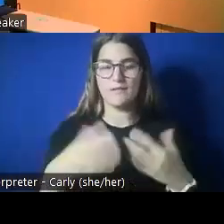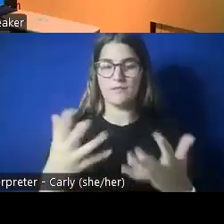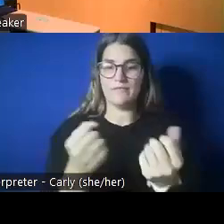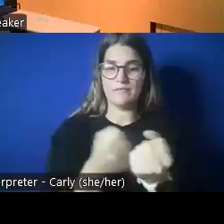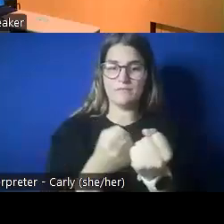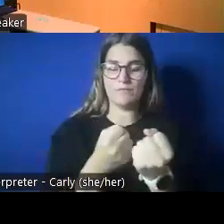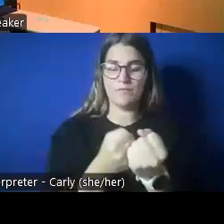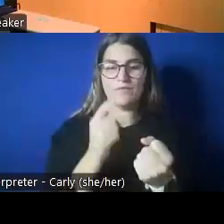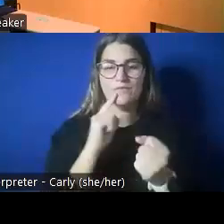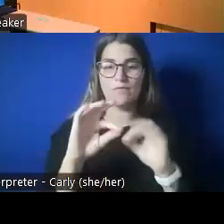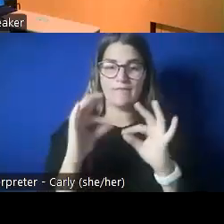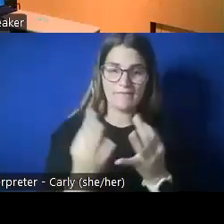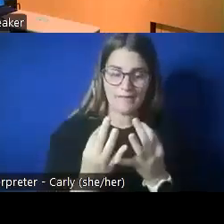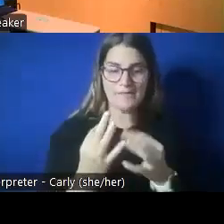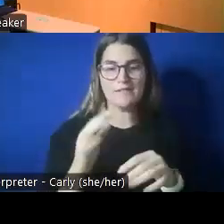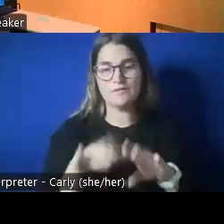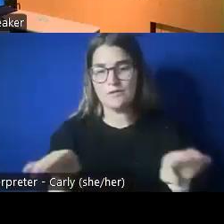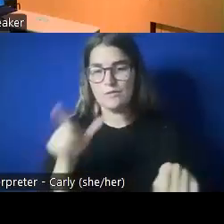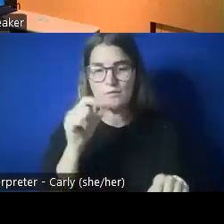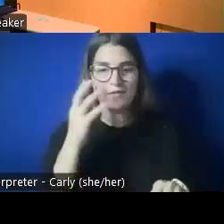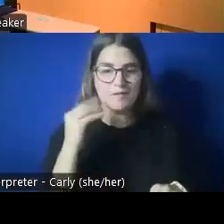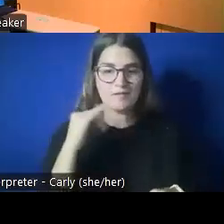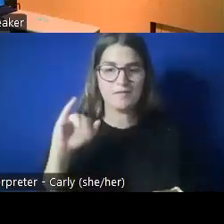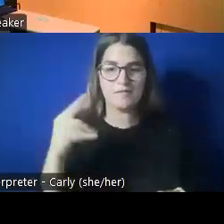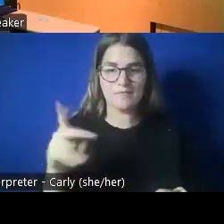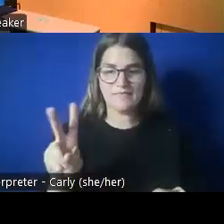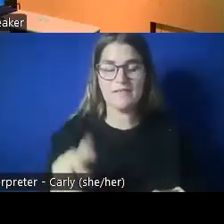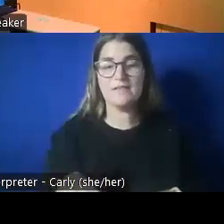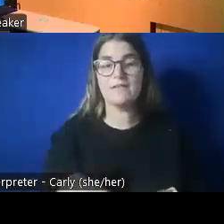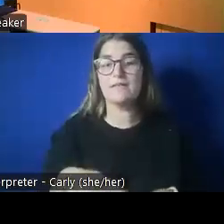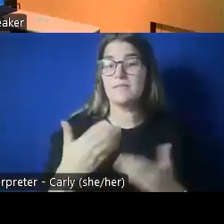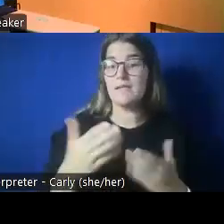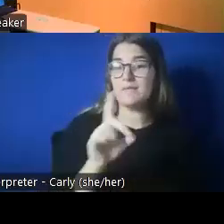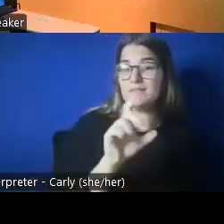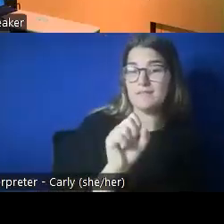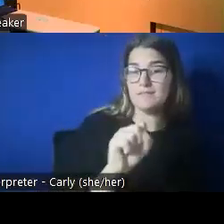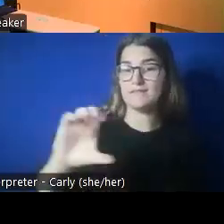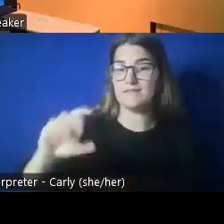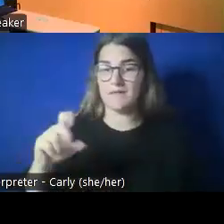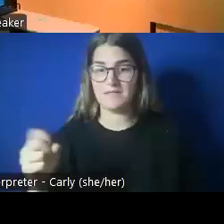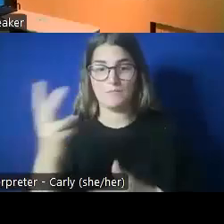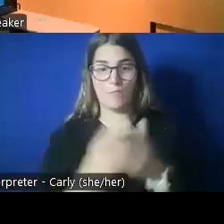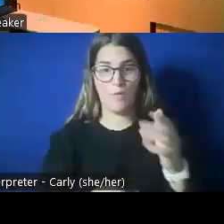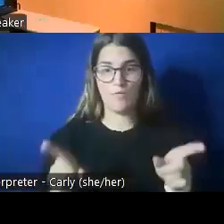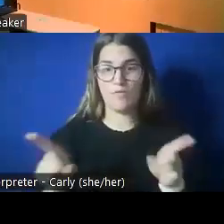experienced interpersonal violence um both through DSS and CPS but also through Community referrals